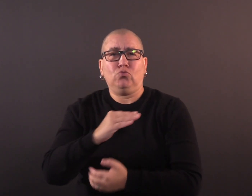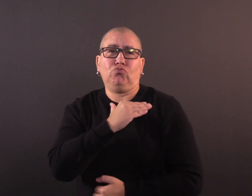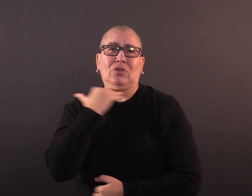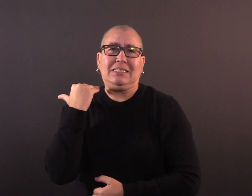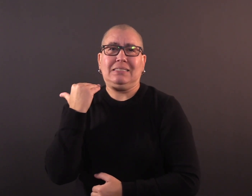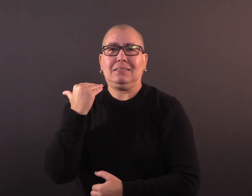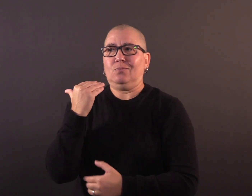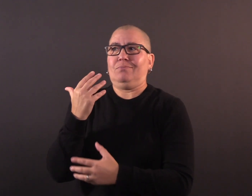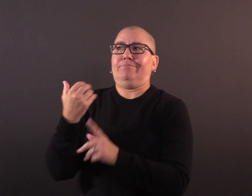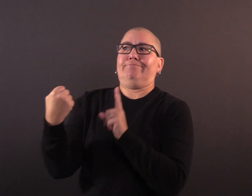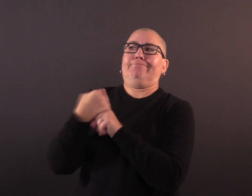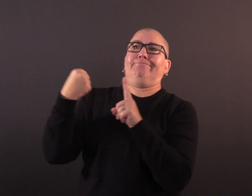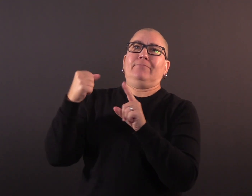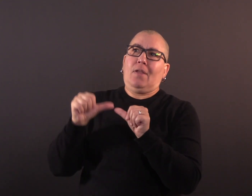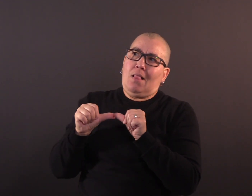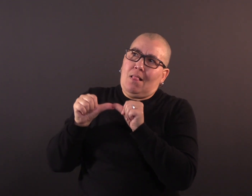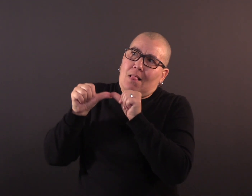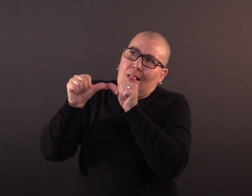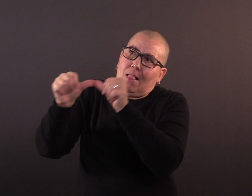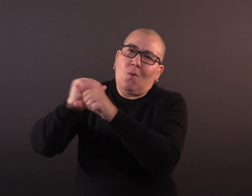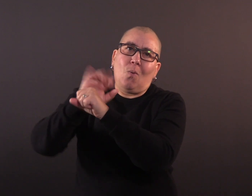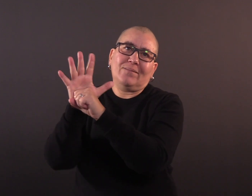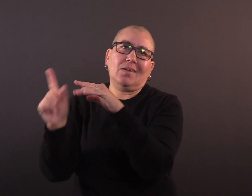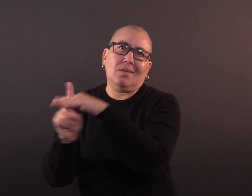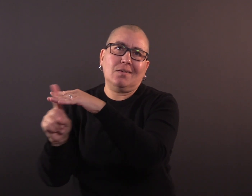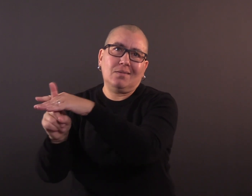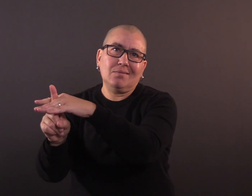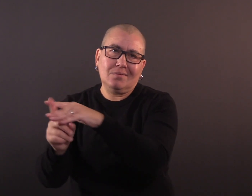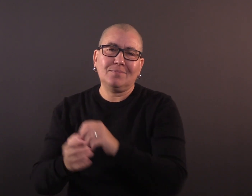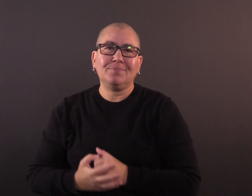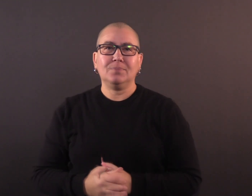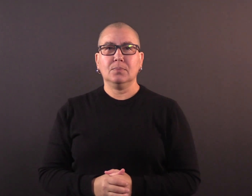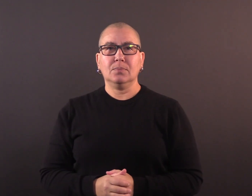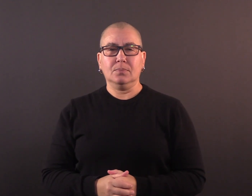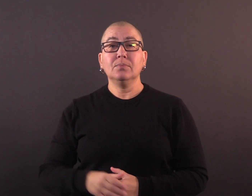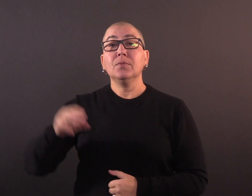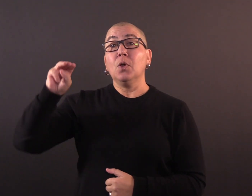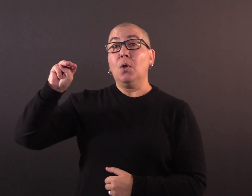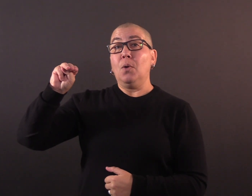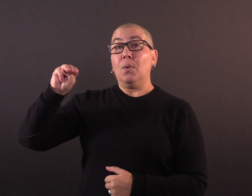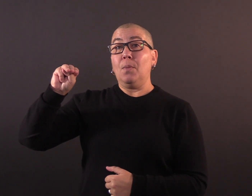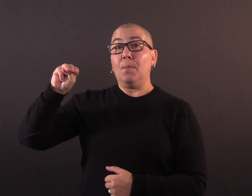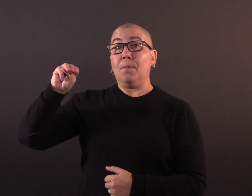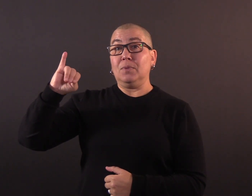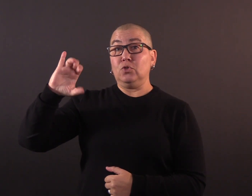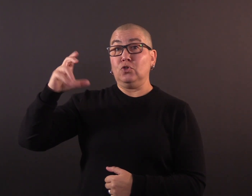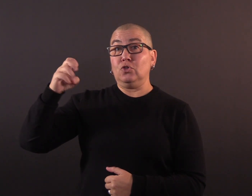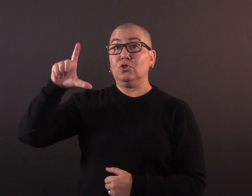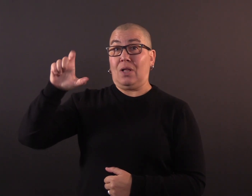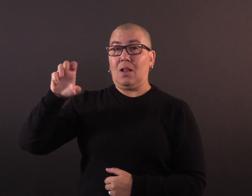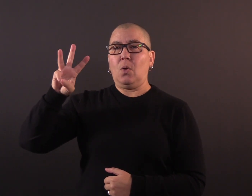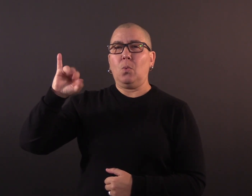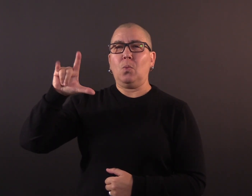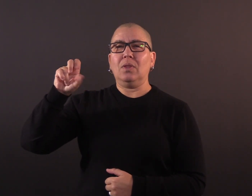vaccination offers a way for people to reduce their risk of developing long COVID.